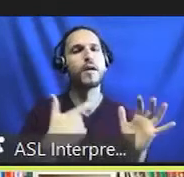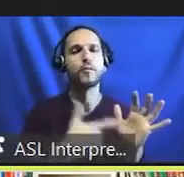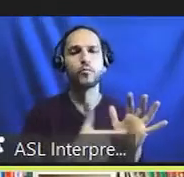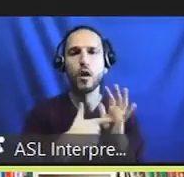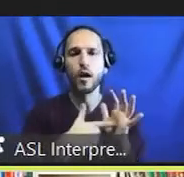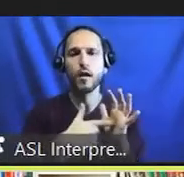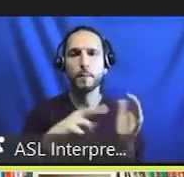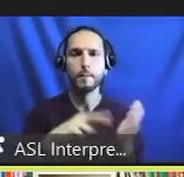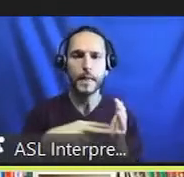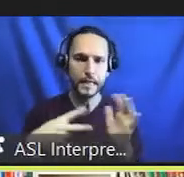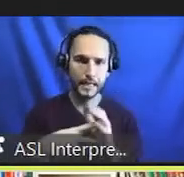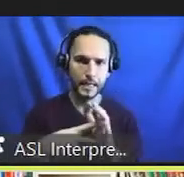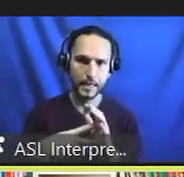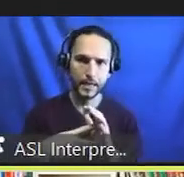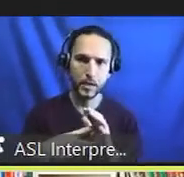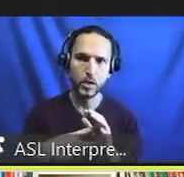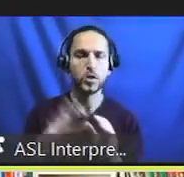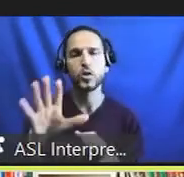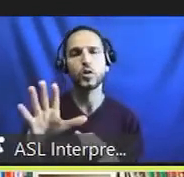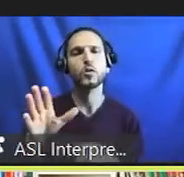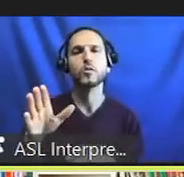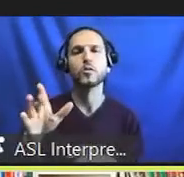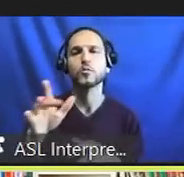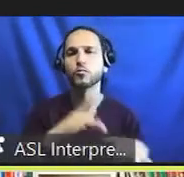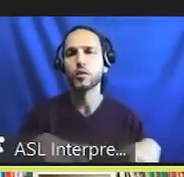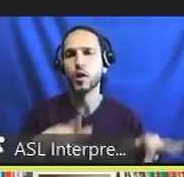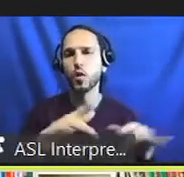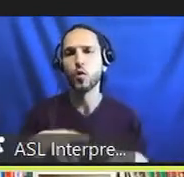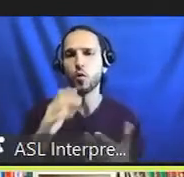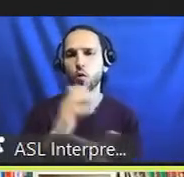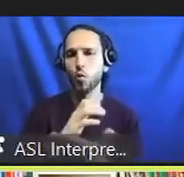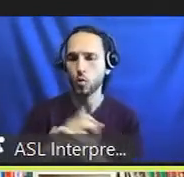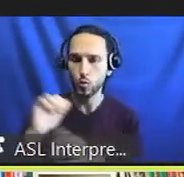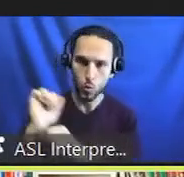include your pre-recorded coursework, as well as